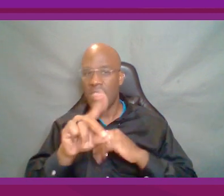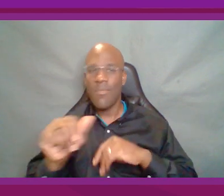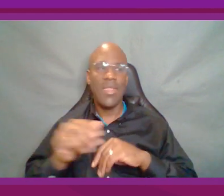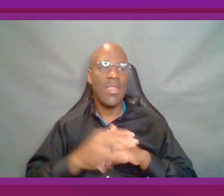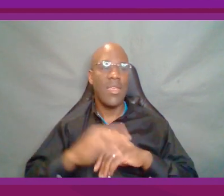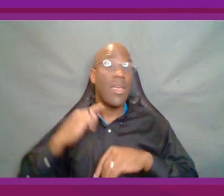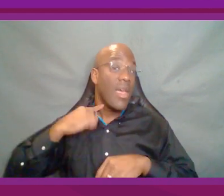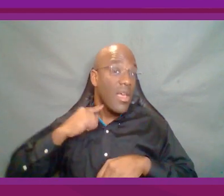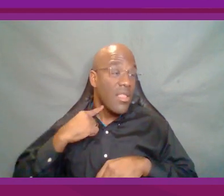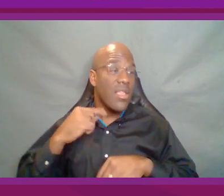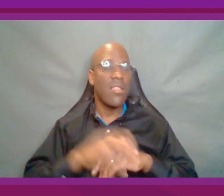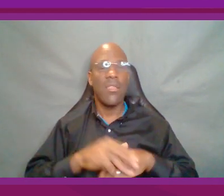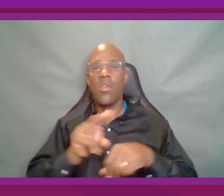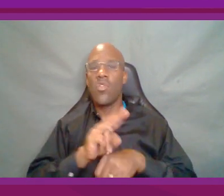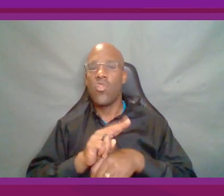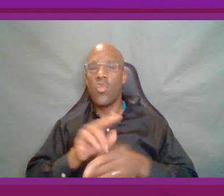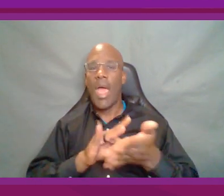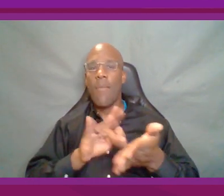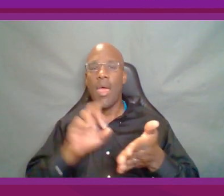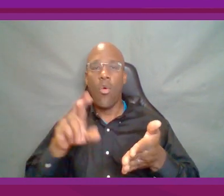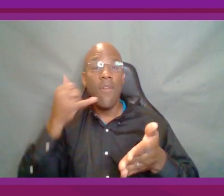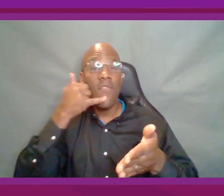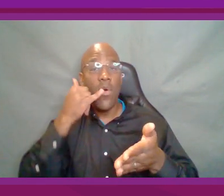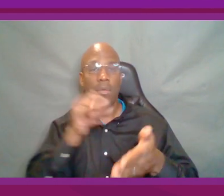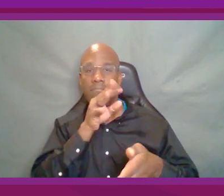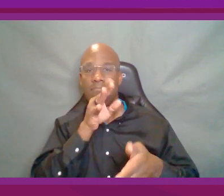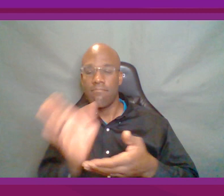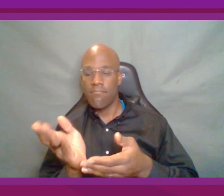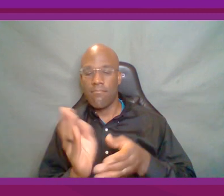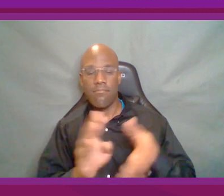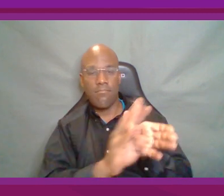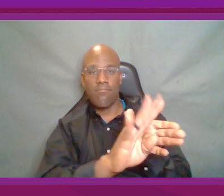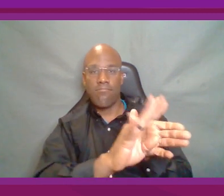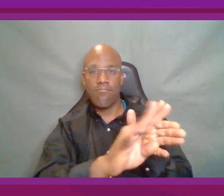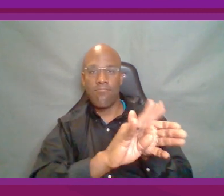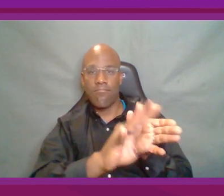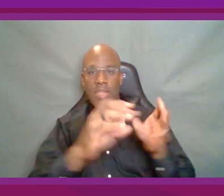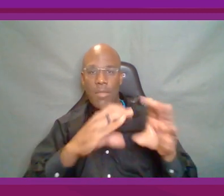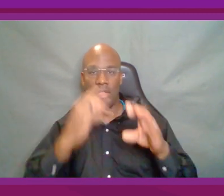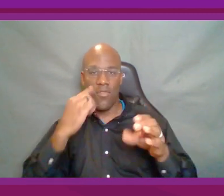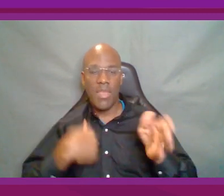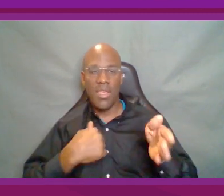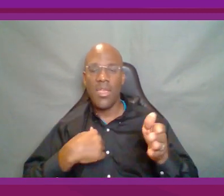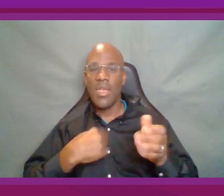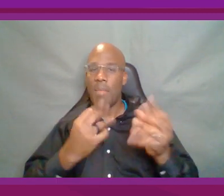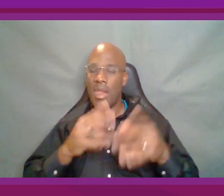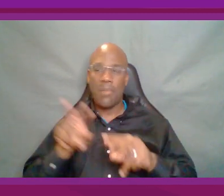computer assisted devices for communication, there's a whole list, very very long list of different